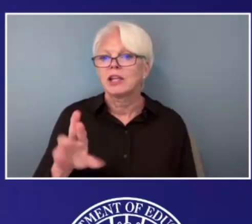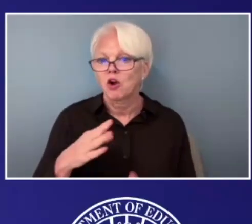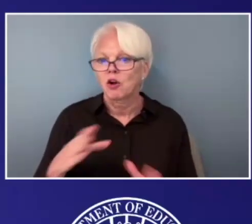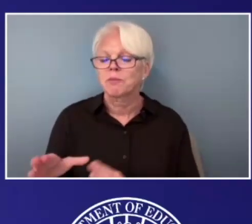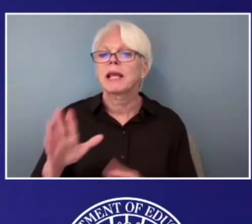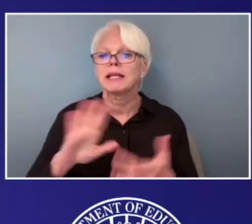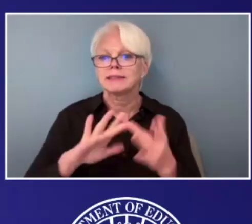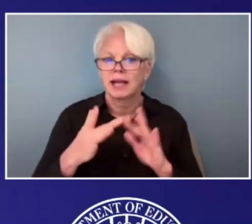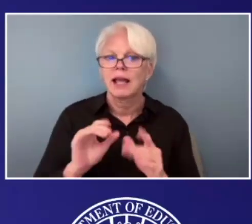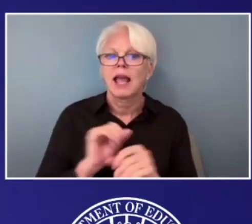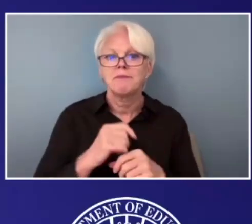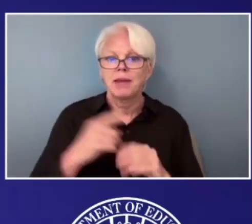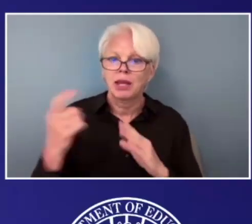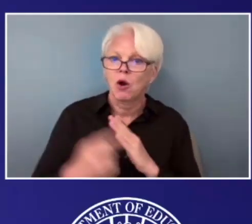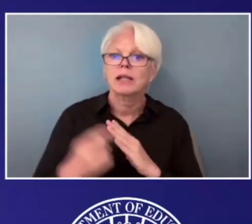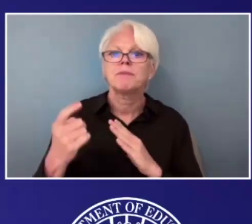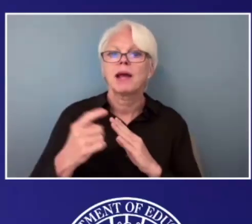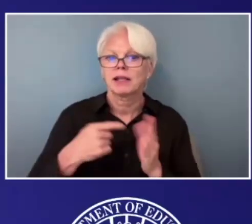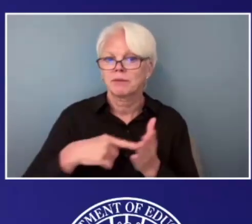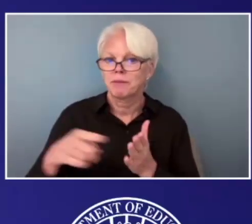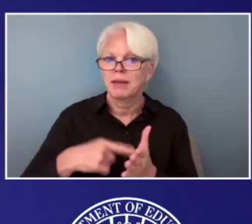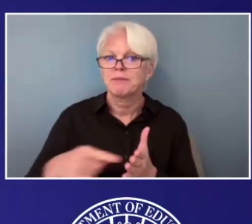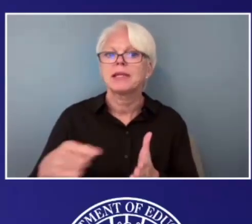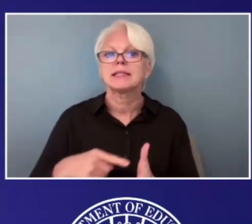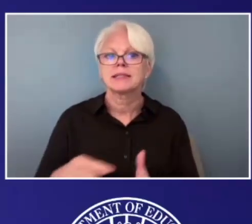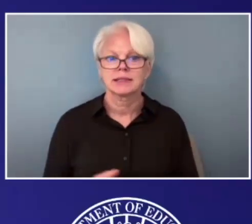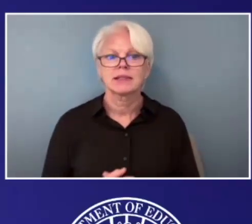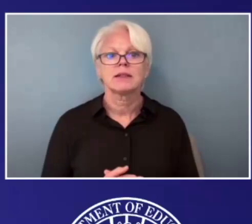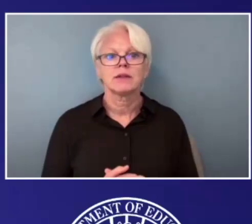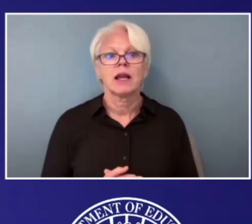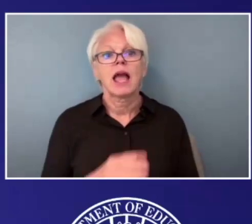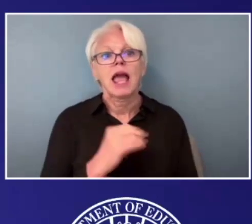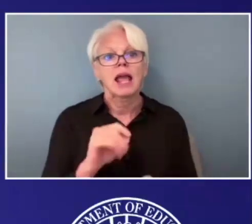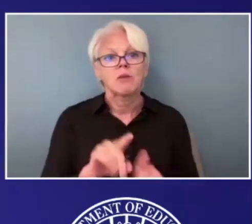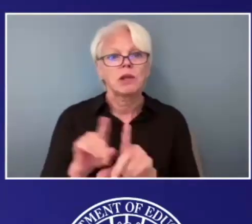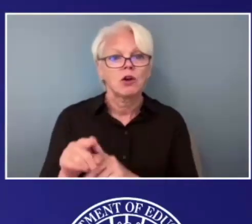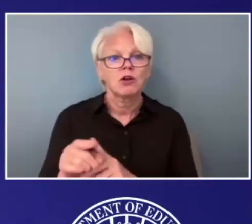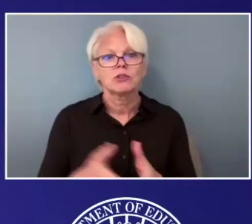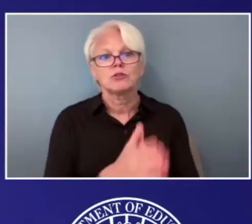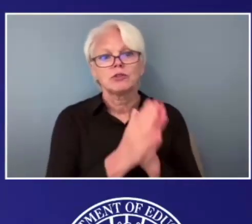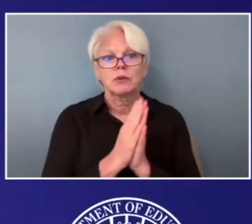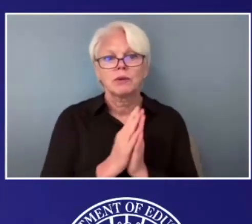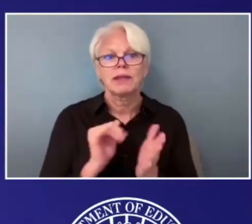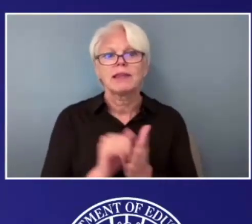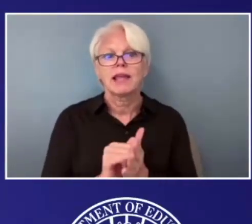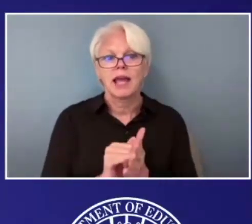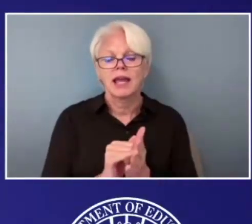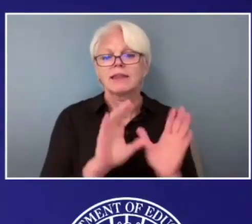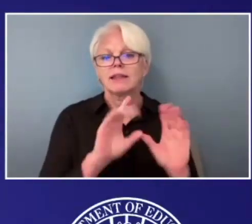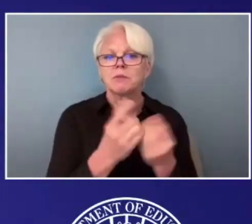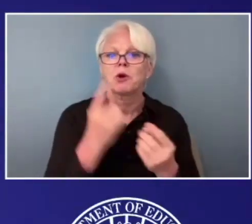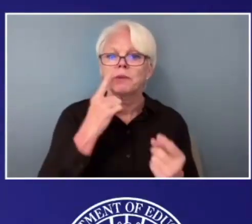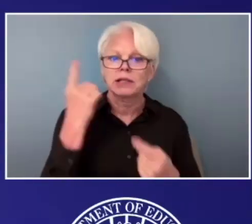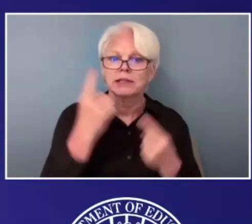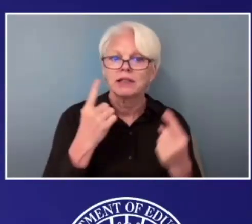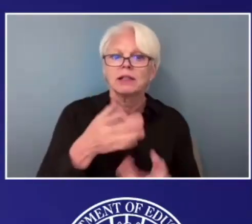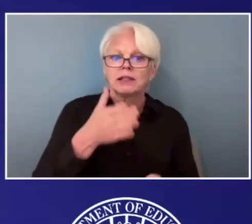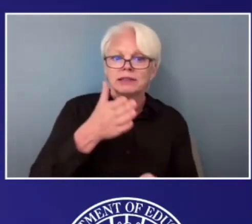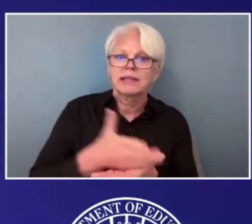automatic payments. And we also requested that the Department consider stopping collections for all